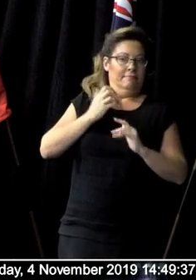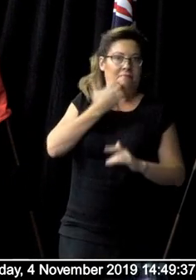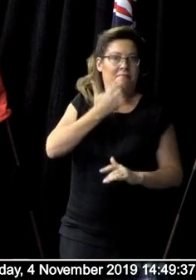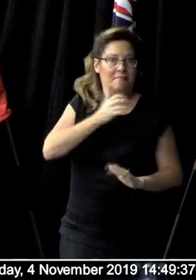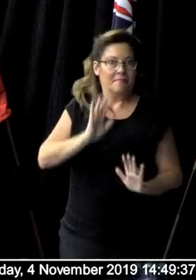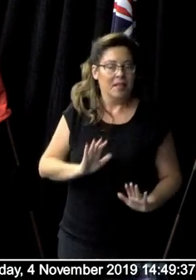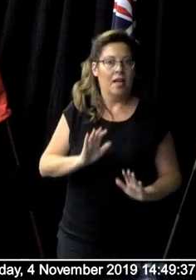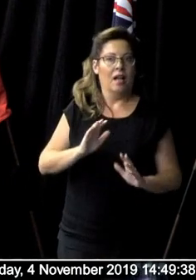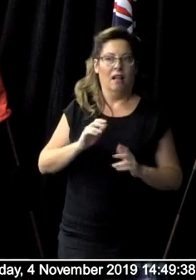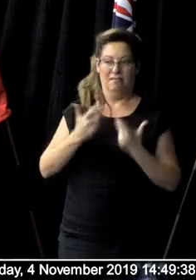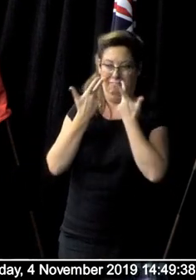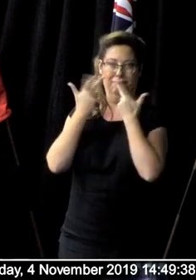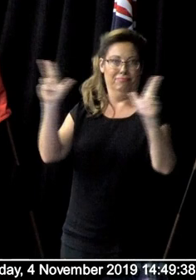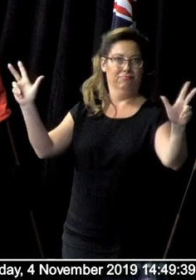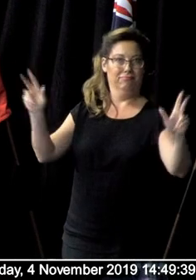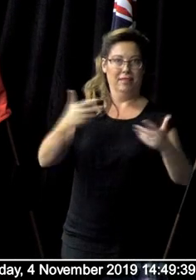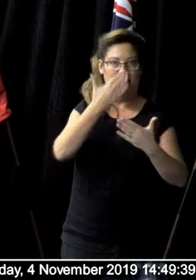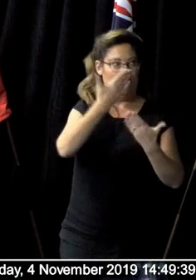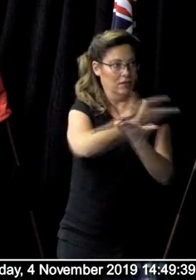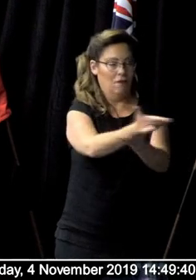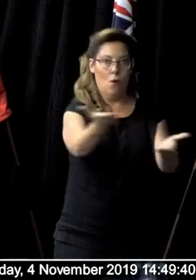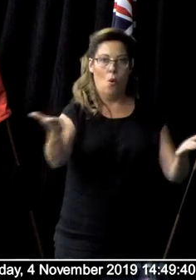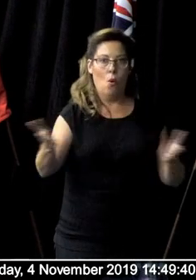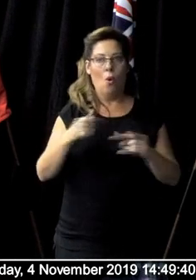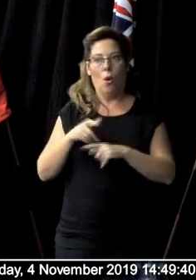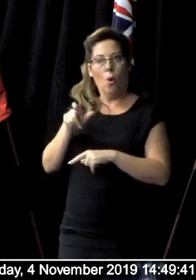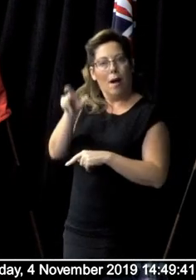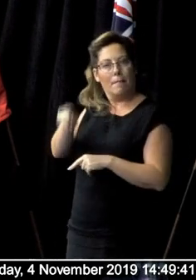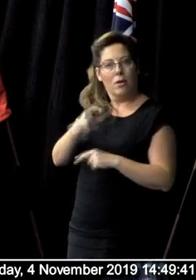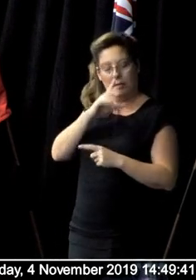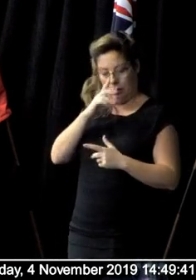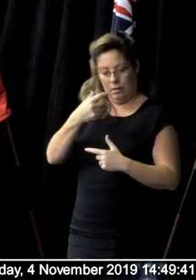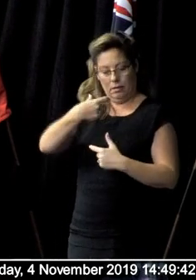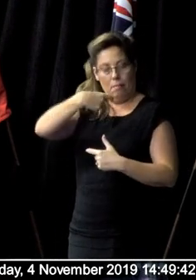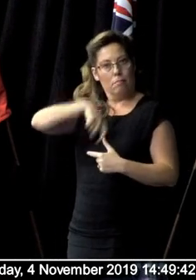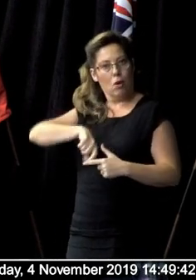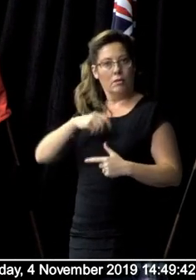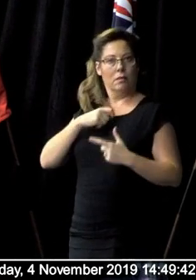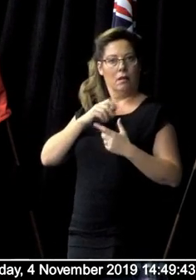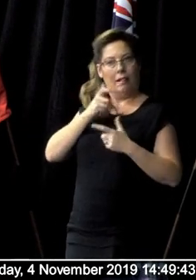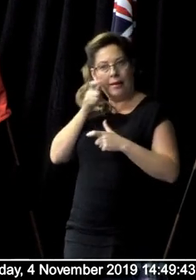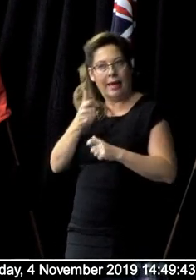People’s personal – support-giver – care needs being discussed in very public ways.